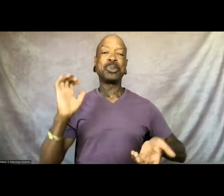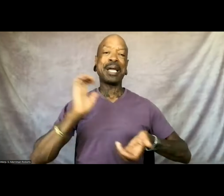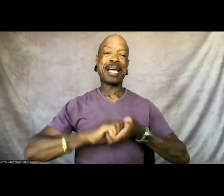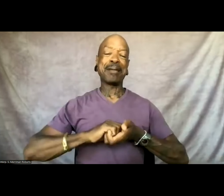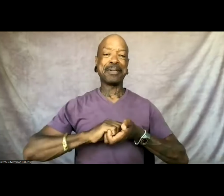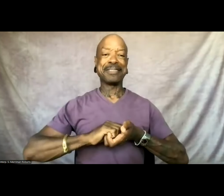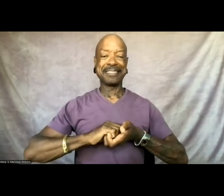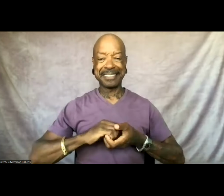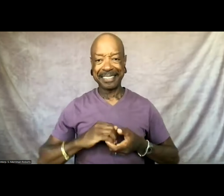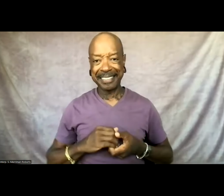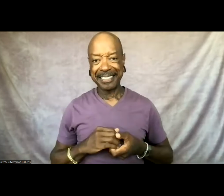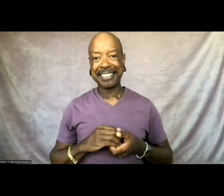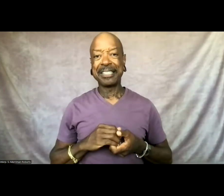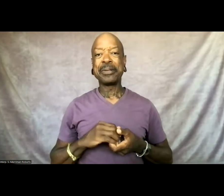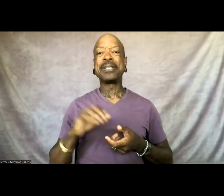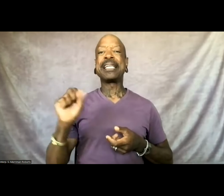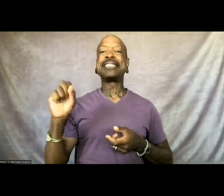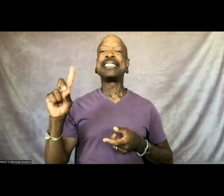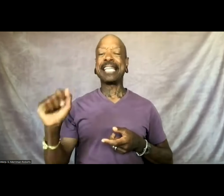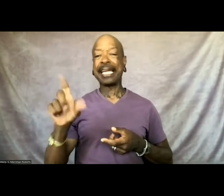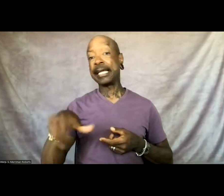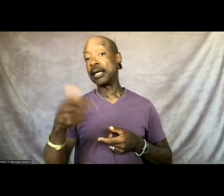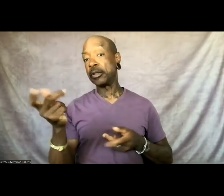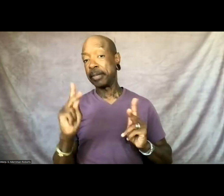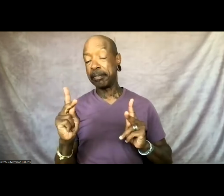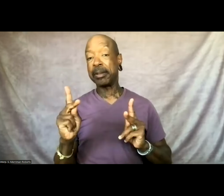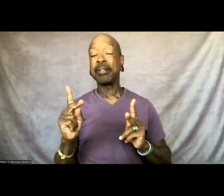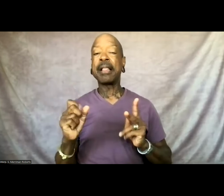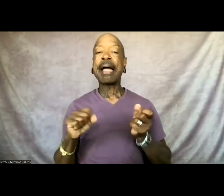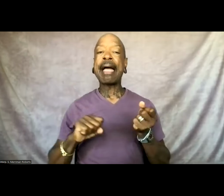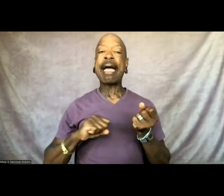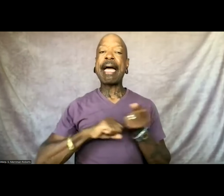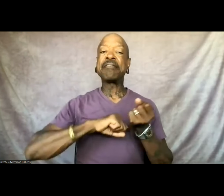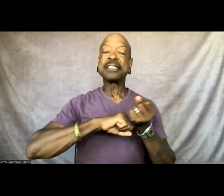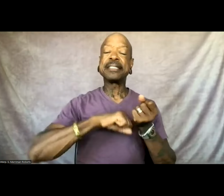looking for our resources. I I will put our website in the